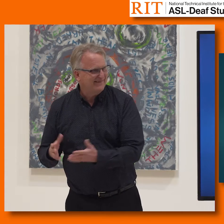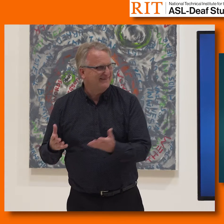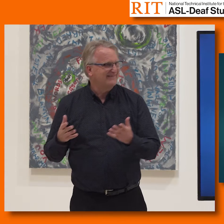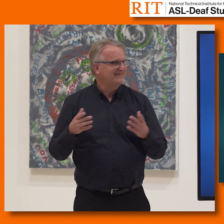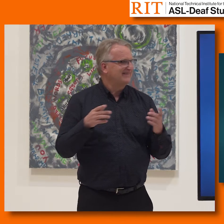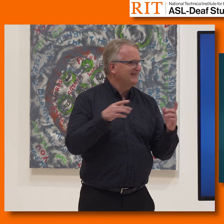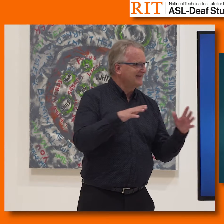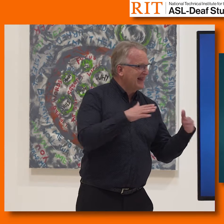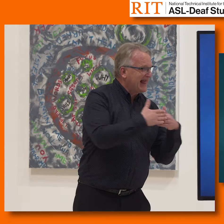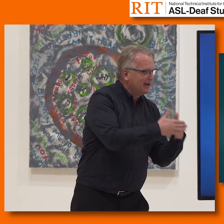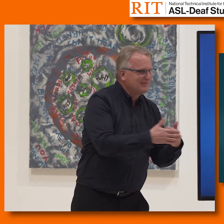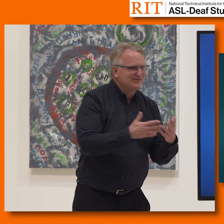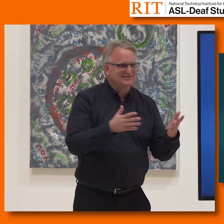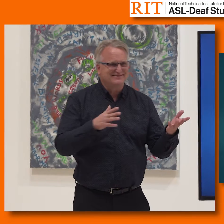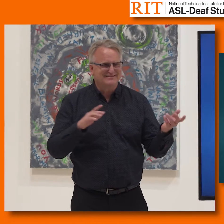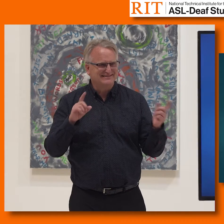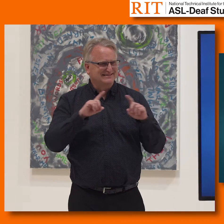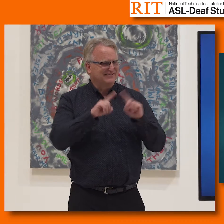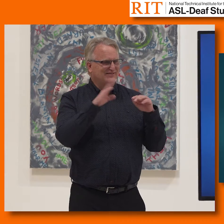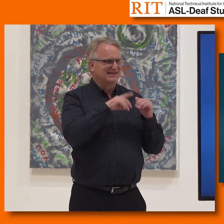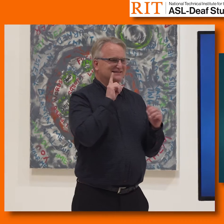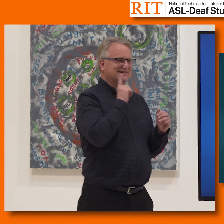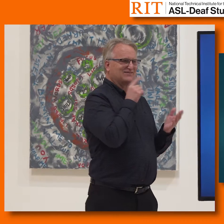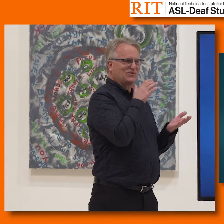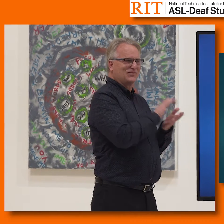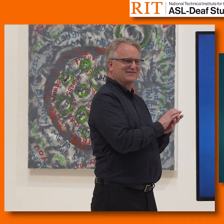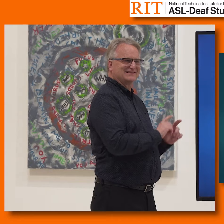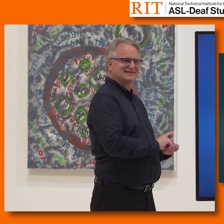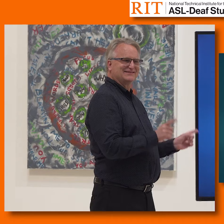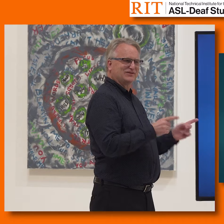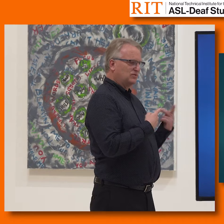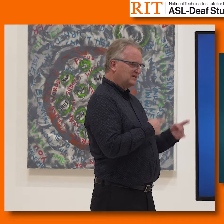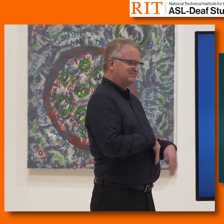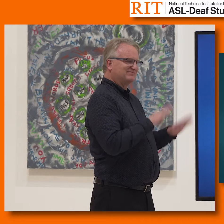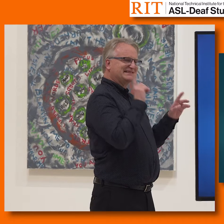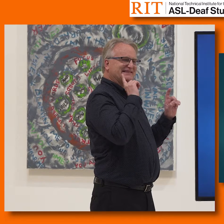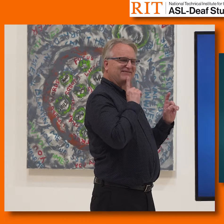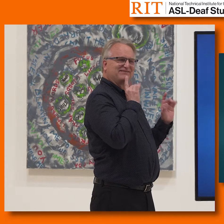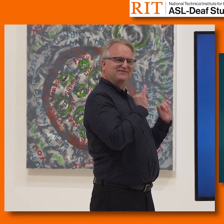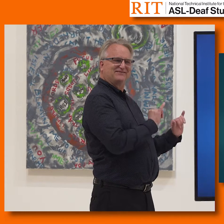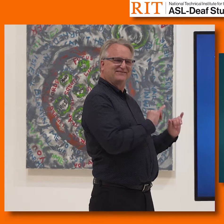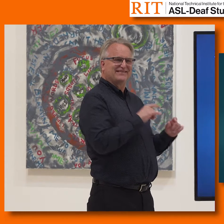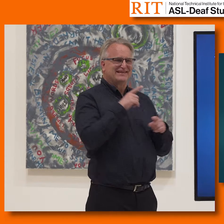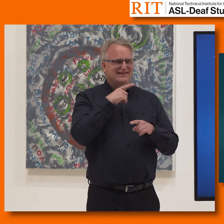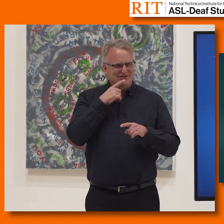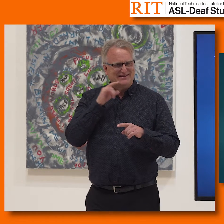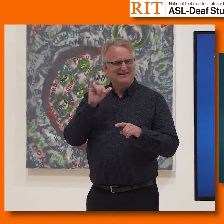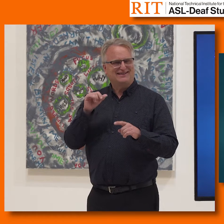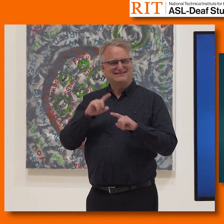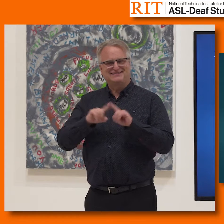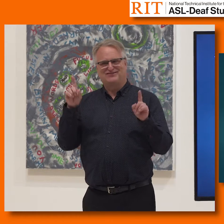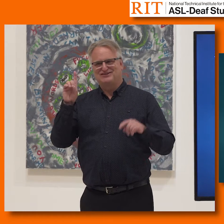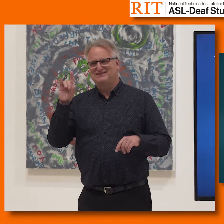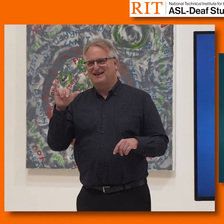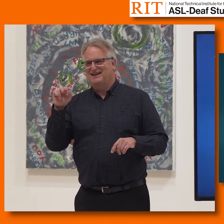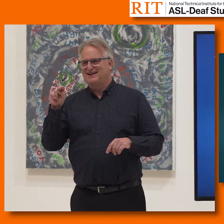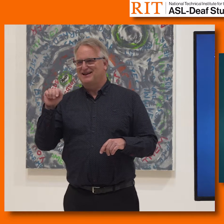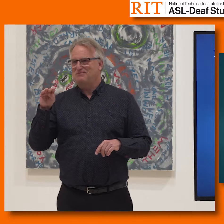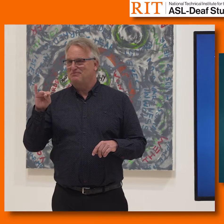of being engaged with our neighbors and our friends. So, having a Deaf wife was very different than being married to a hearing person.